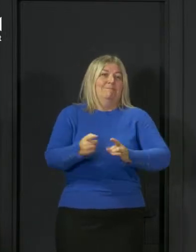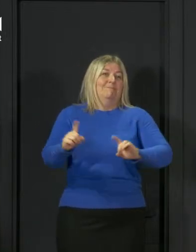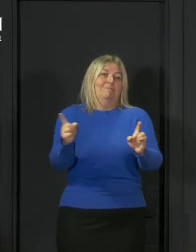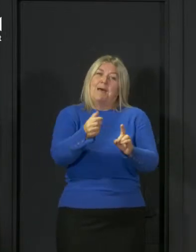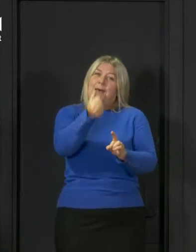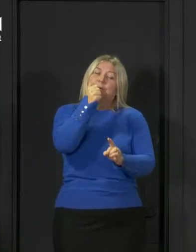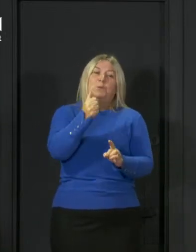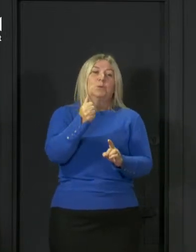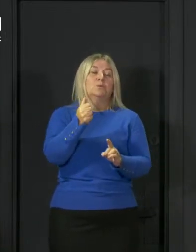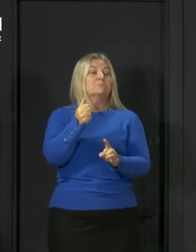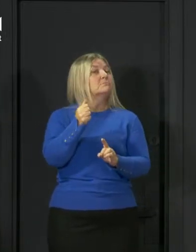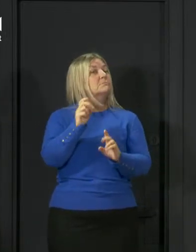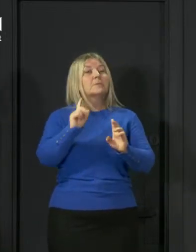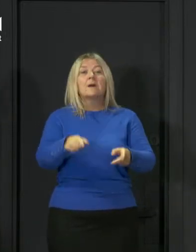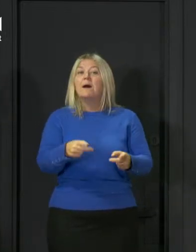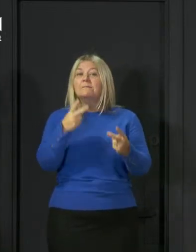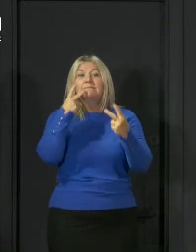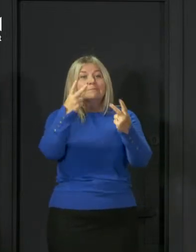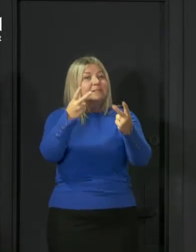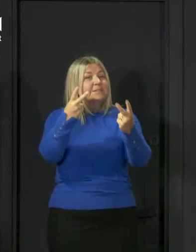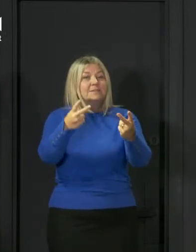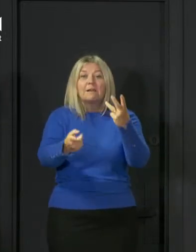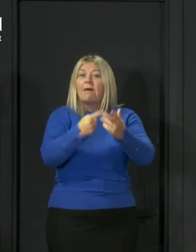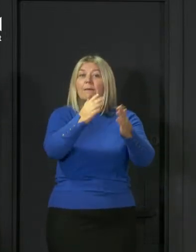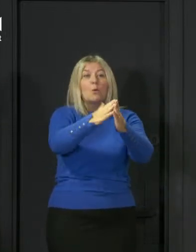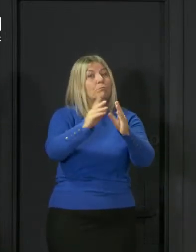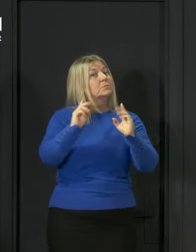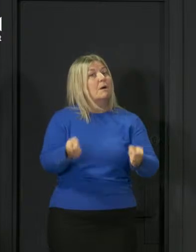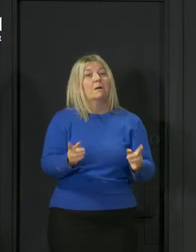but none of us should be visiting each other's homes right now